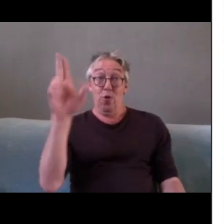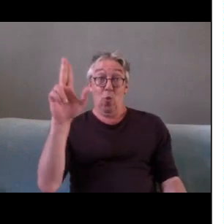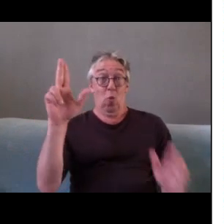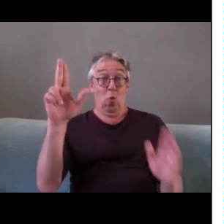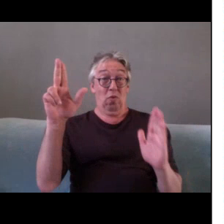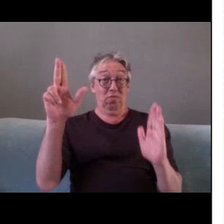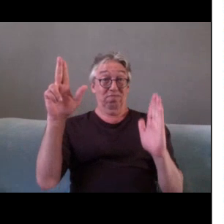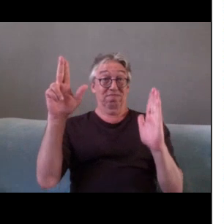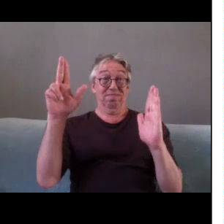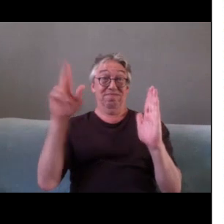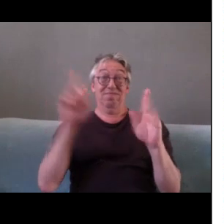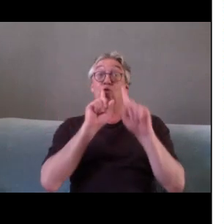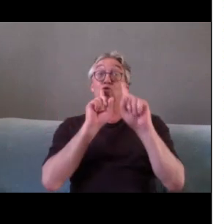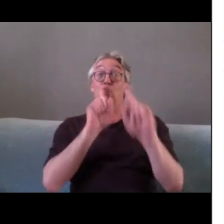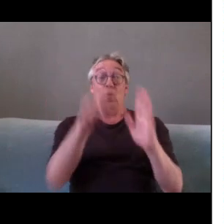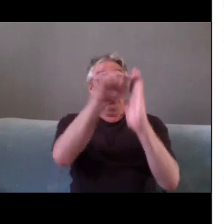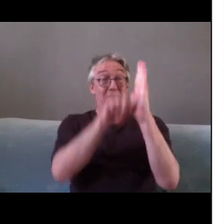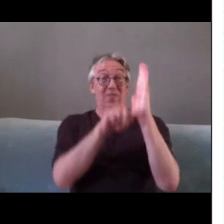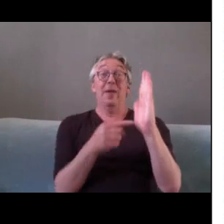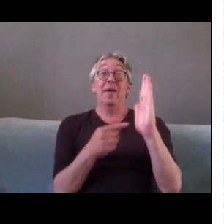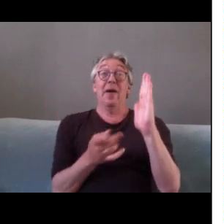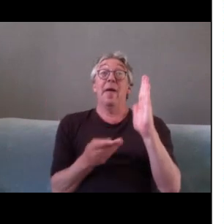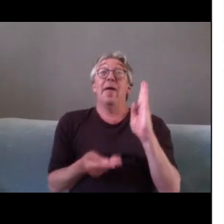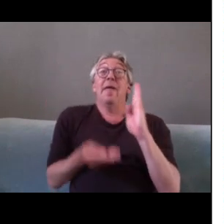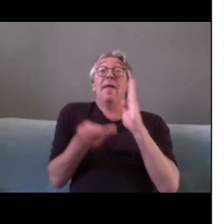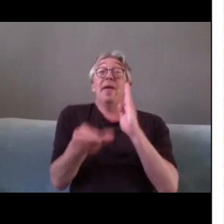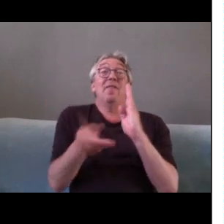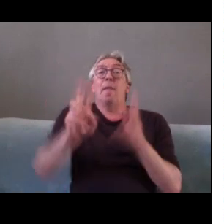more powers and tasks to the NRA and this is important